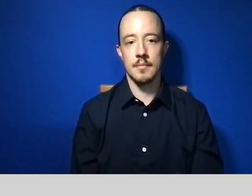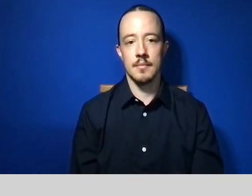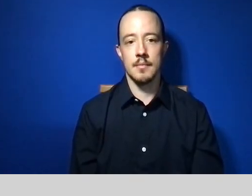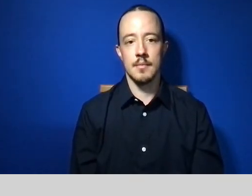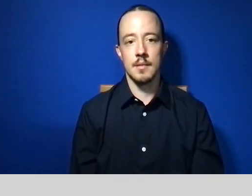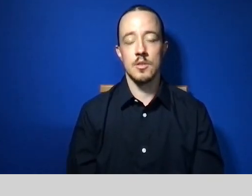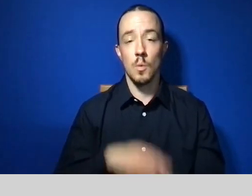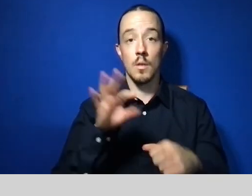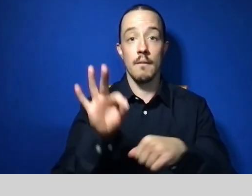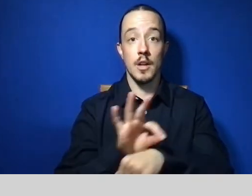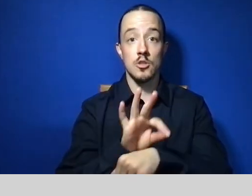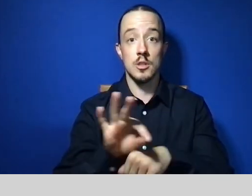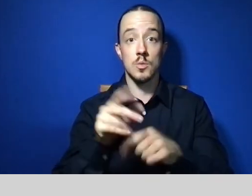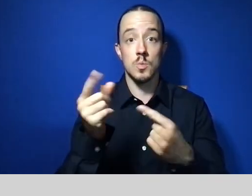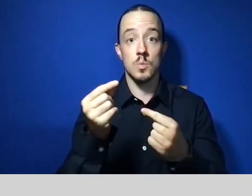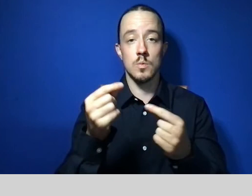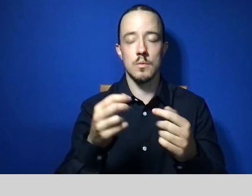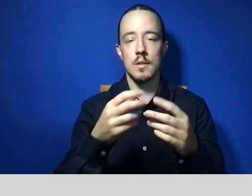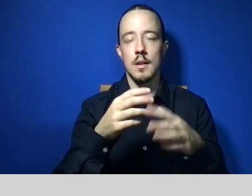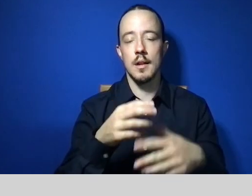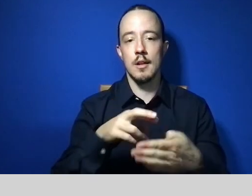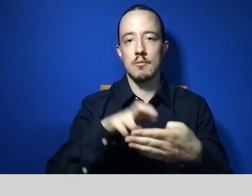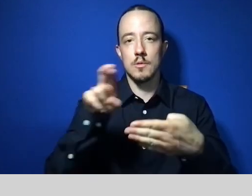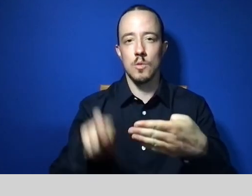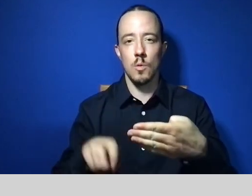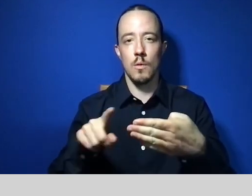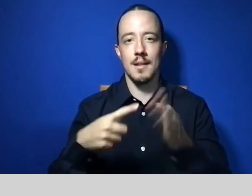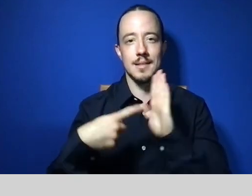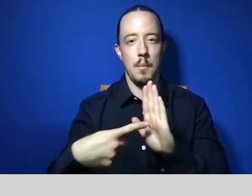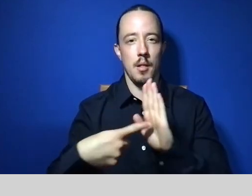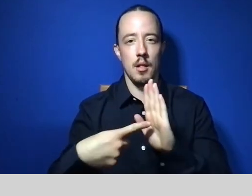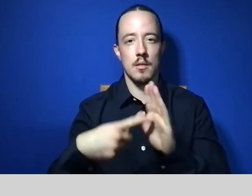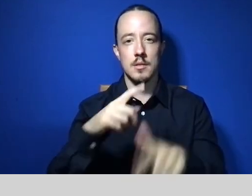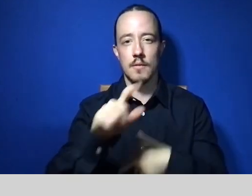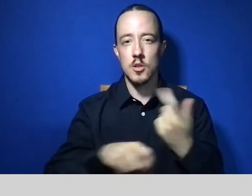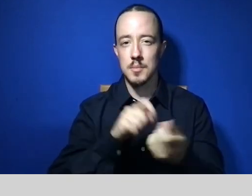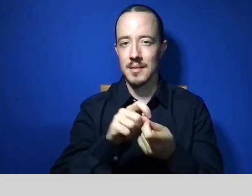I had this function spit out a sample of the duplicated data. So for this particular NPI,